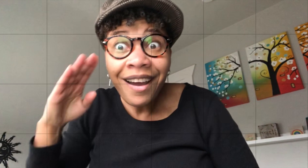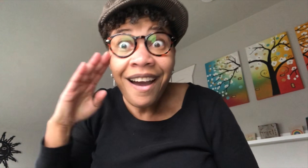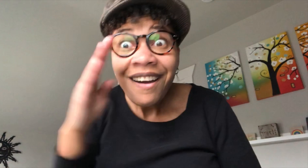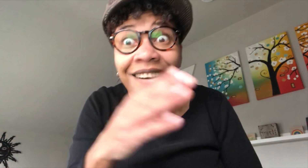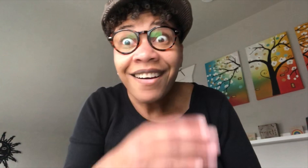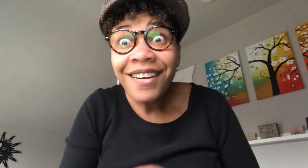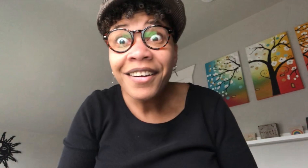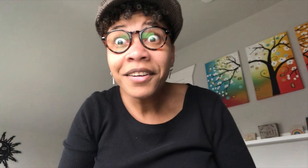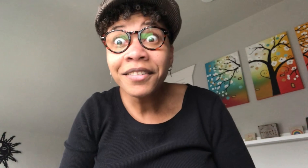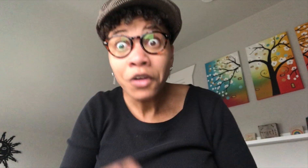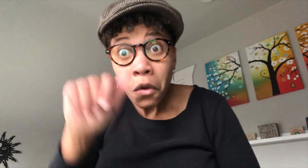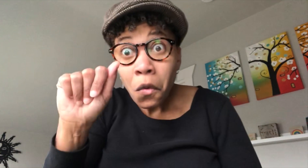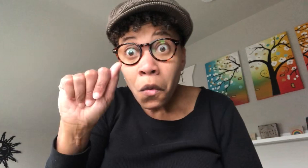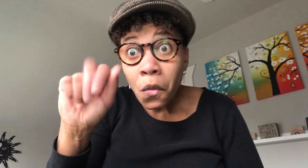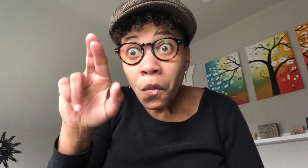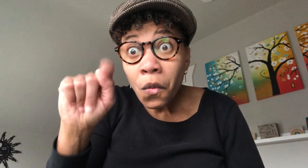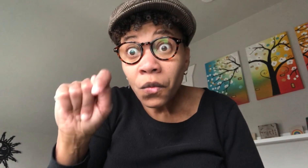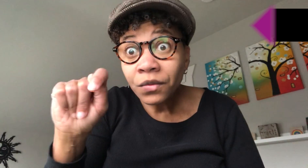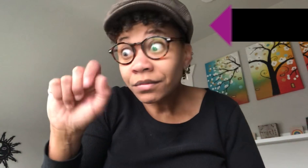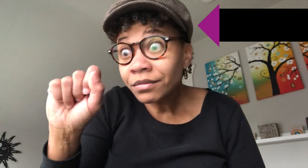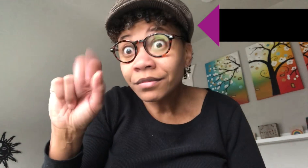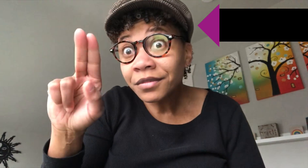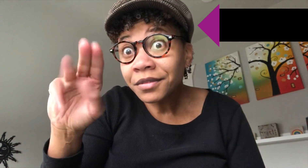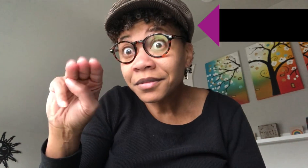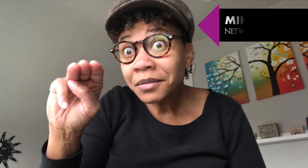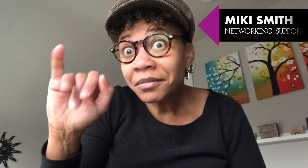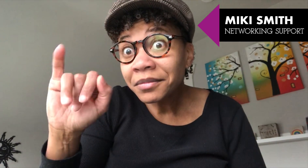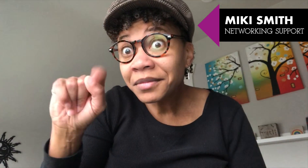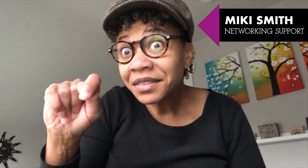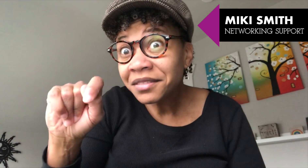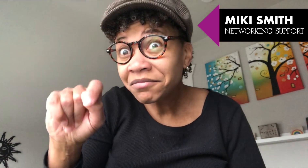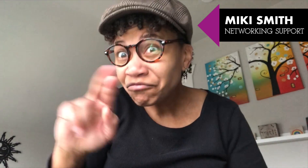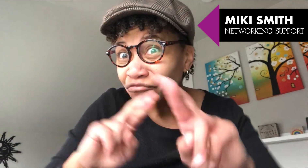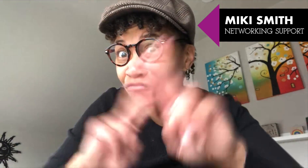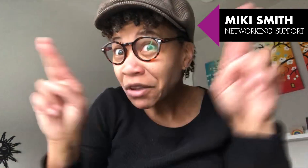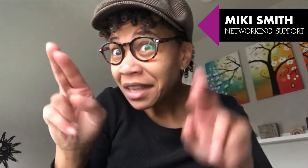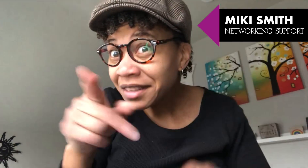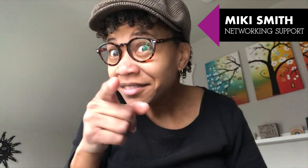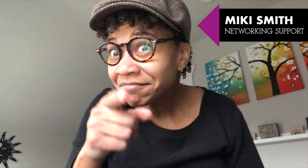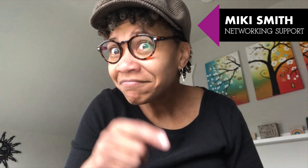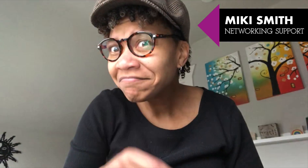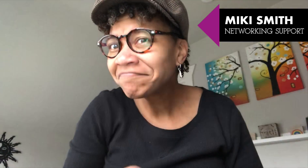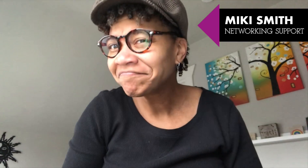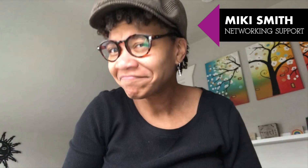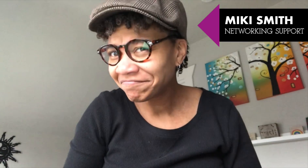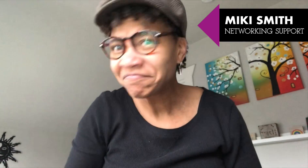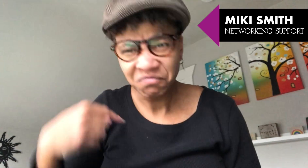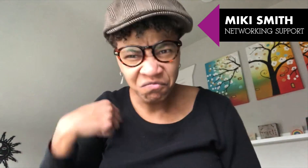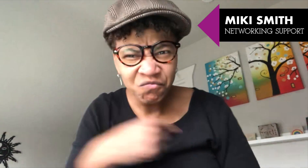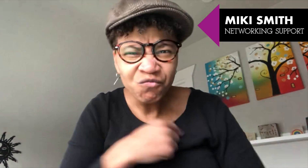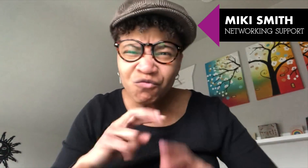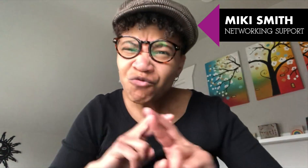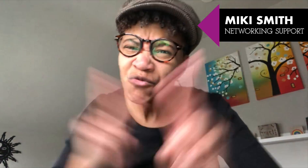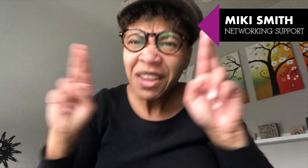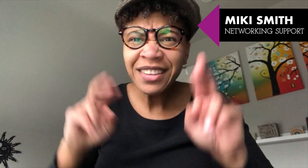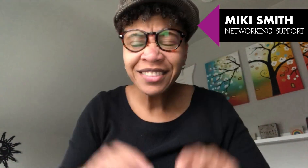Hello! Ready for Art Summit? We are ready!